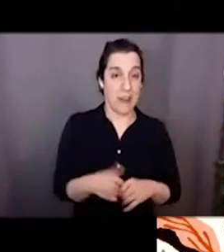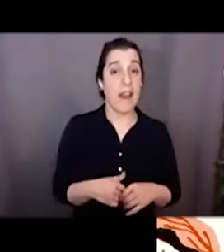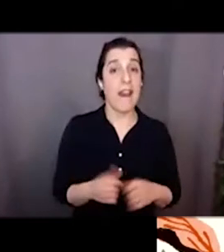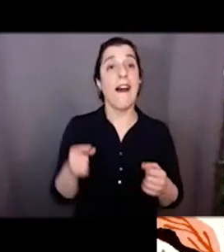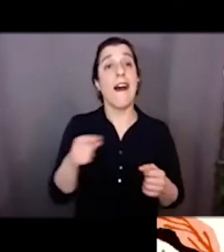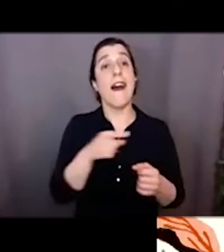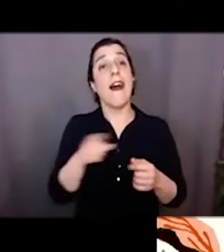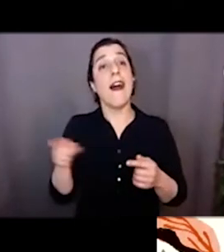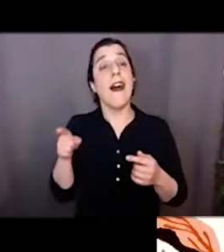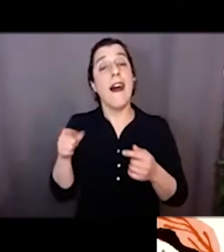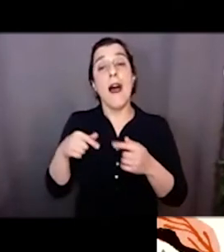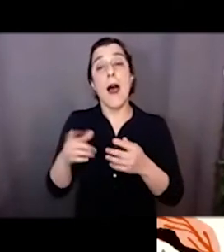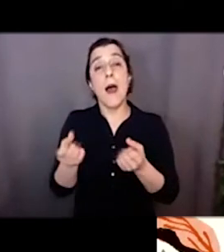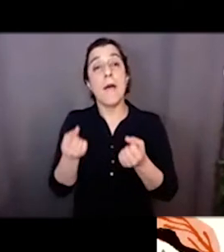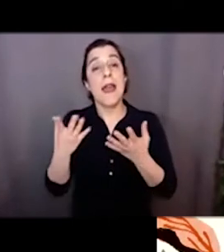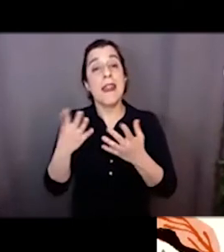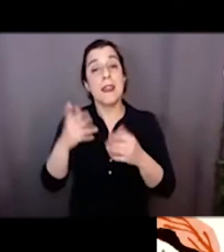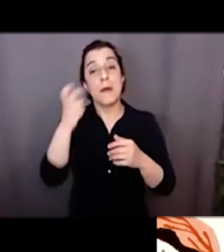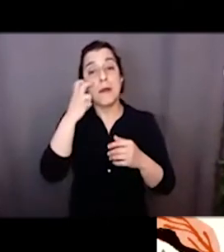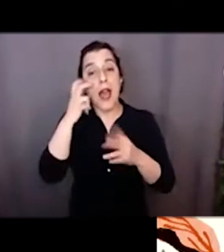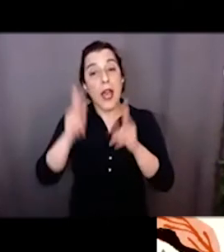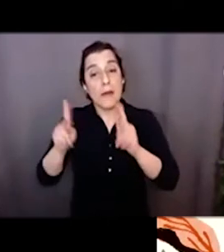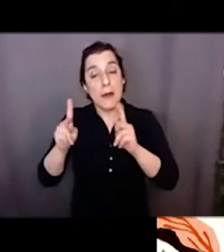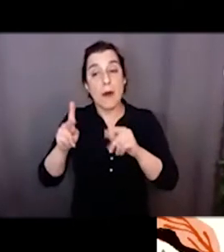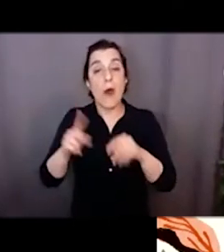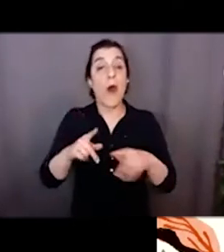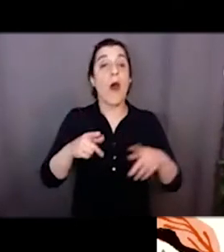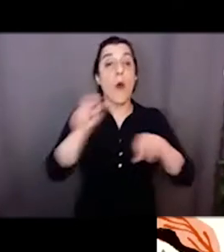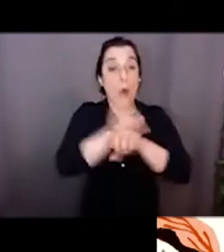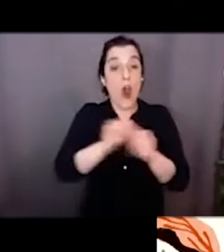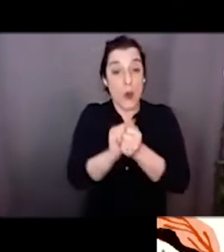specialized knowledge that supported them including technology instructors,